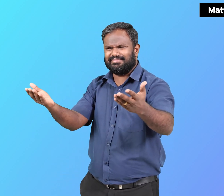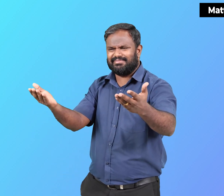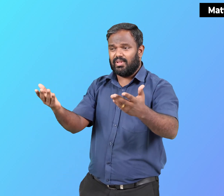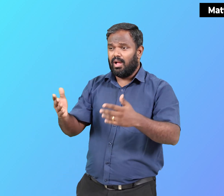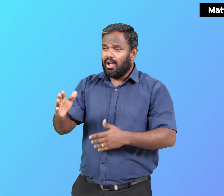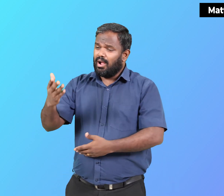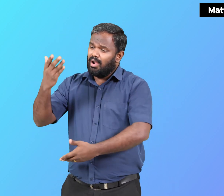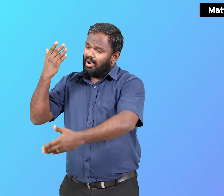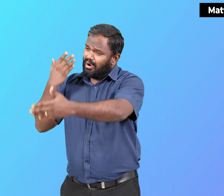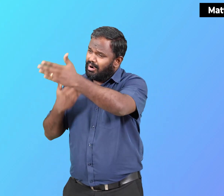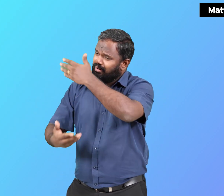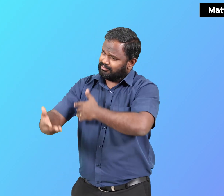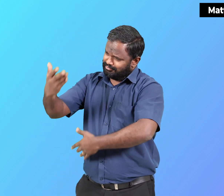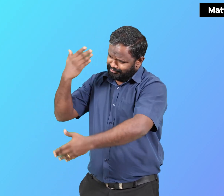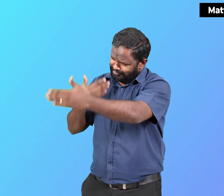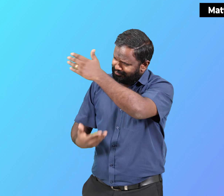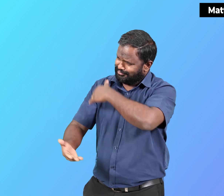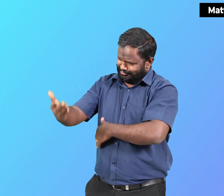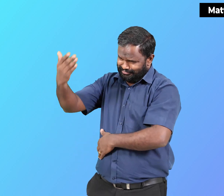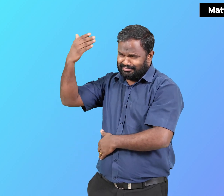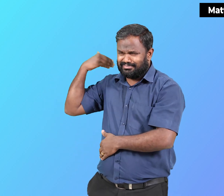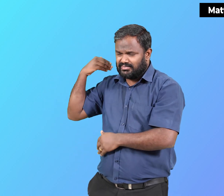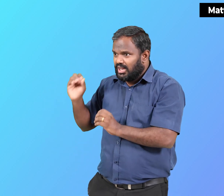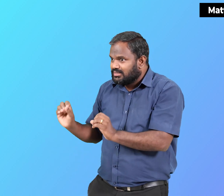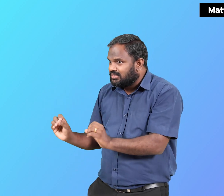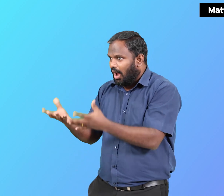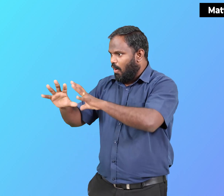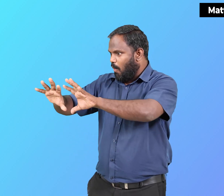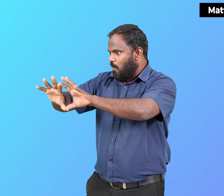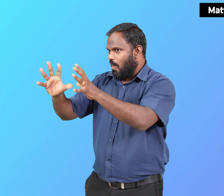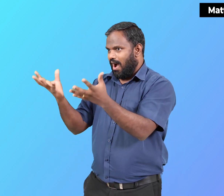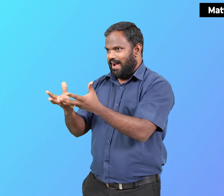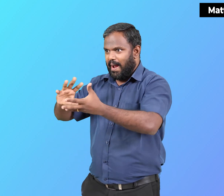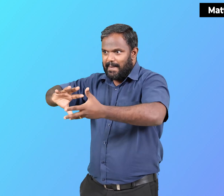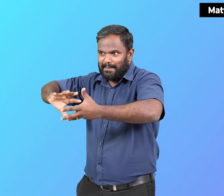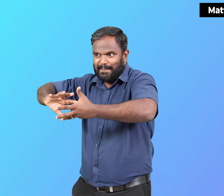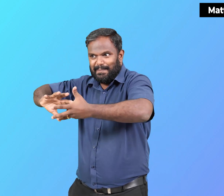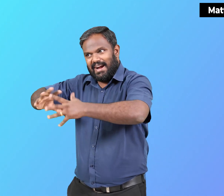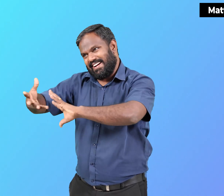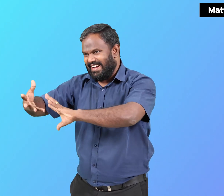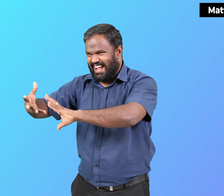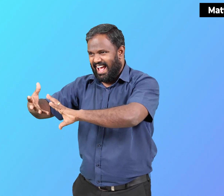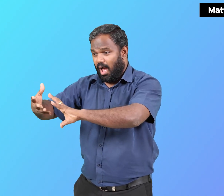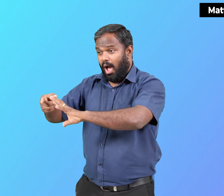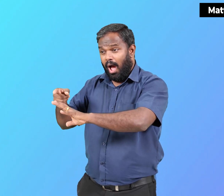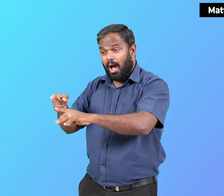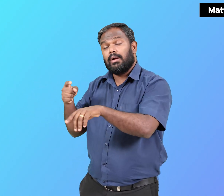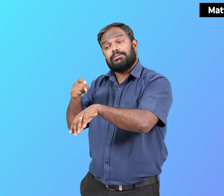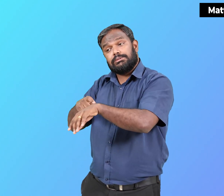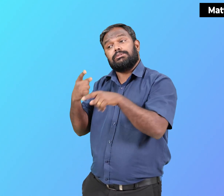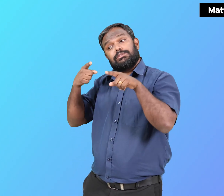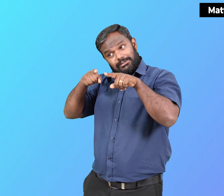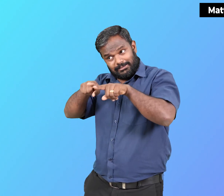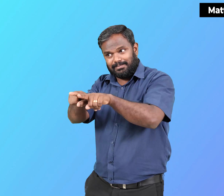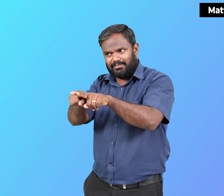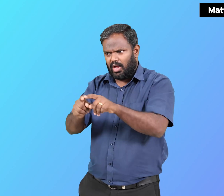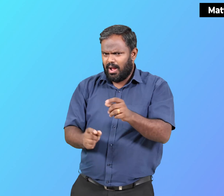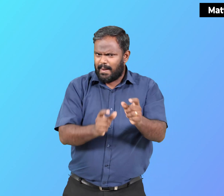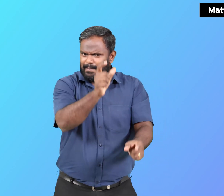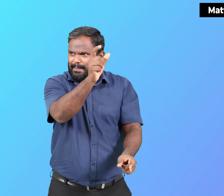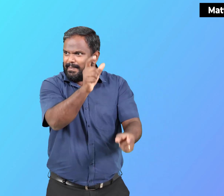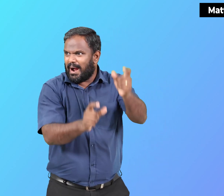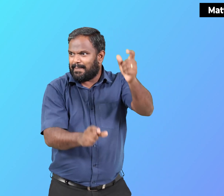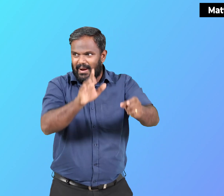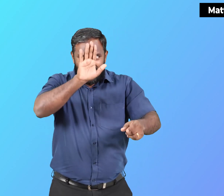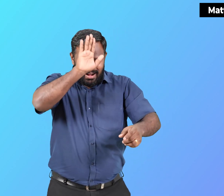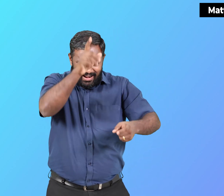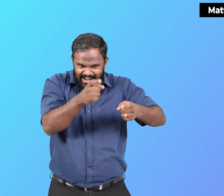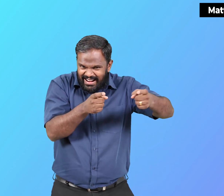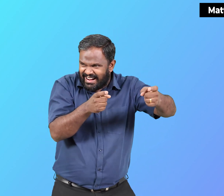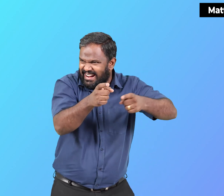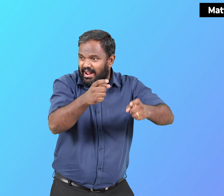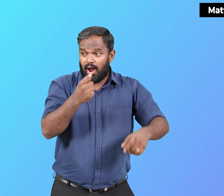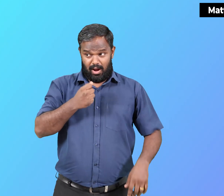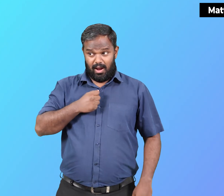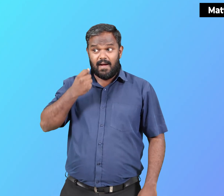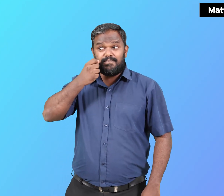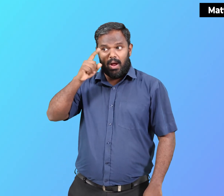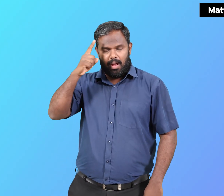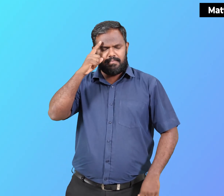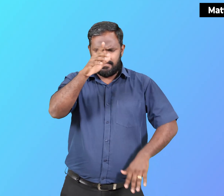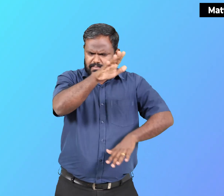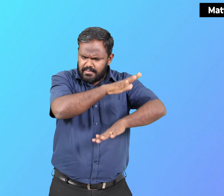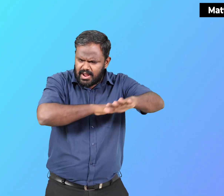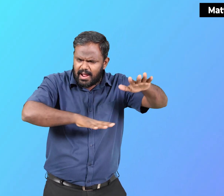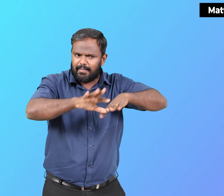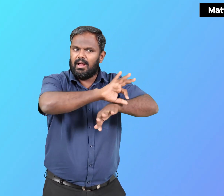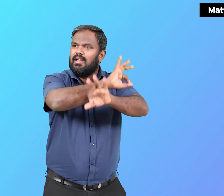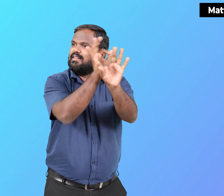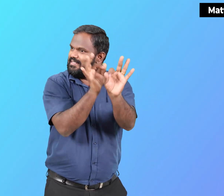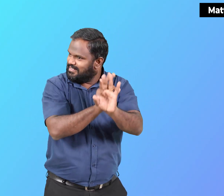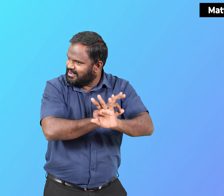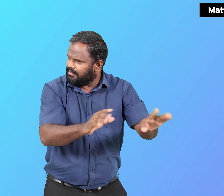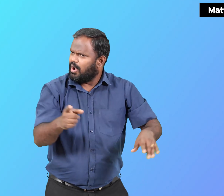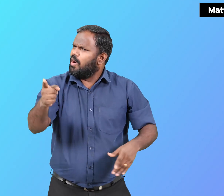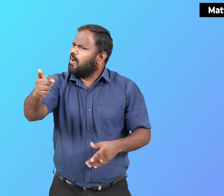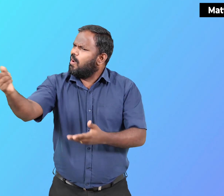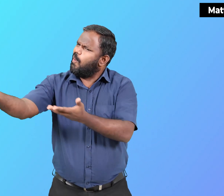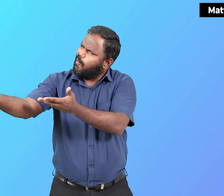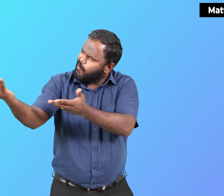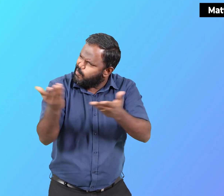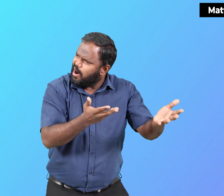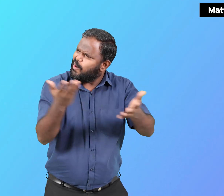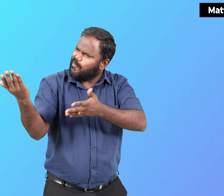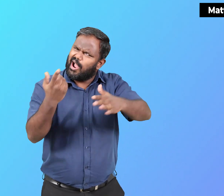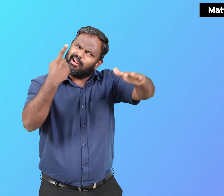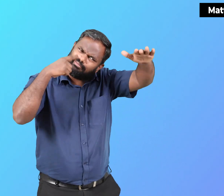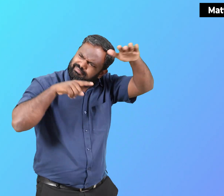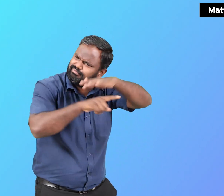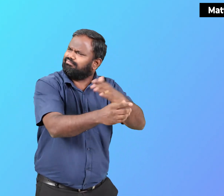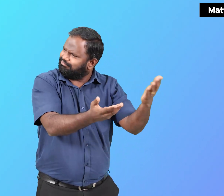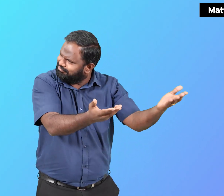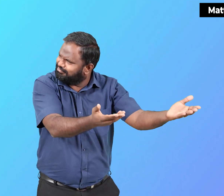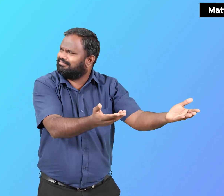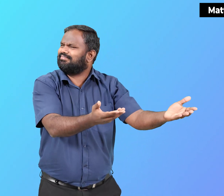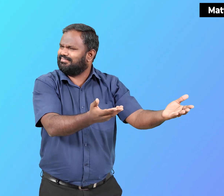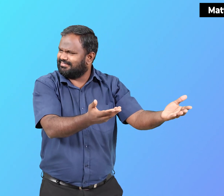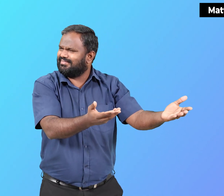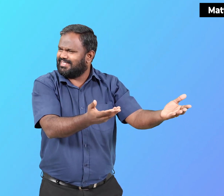The kingdom he promised is now yours. It has been prepared for you since the world was made.